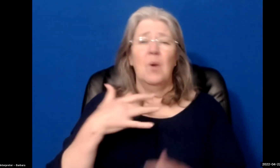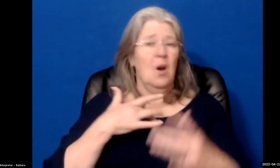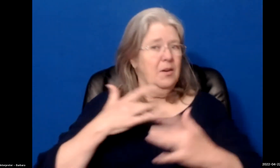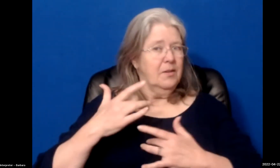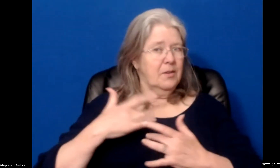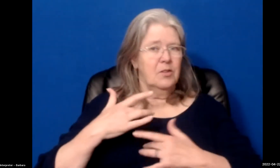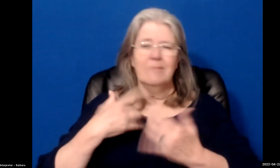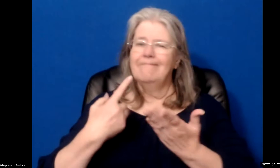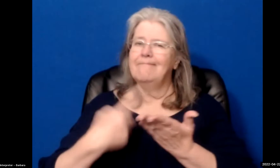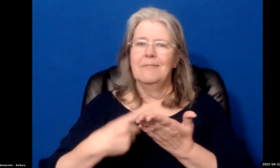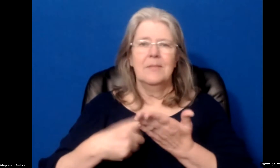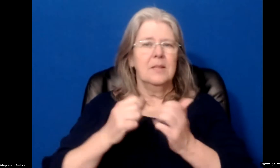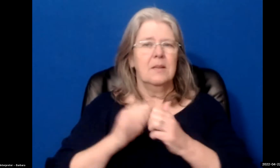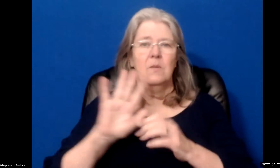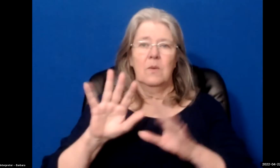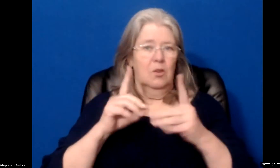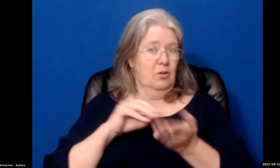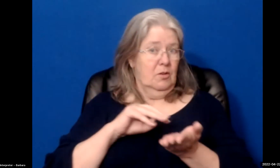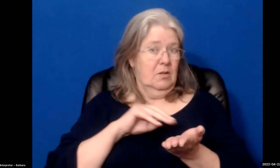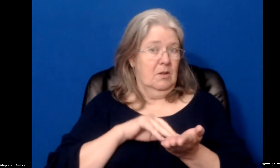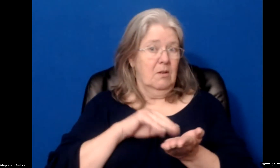talk to your doctor.